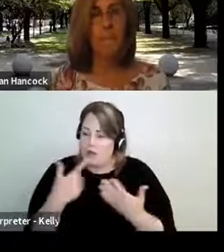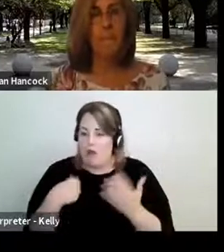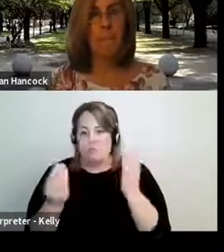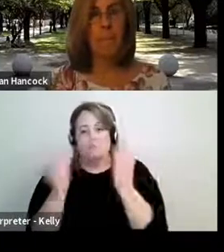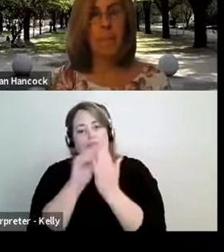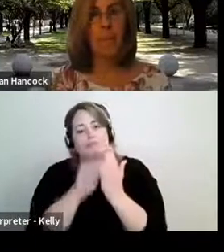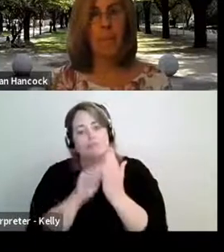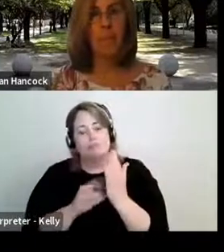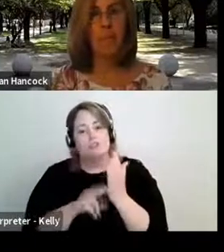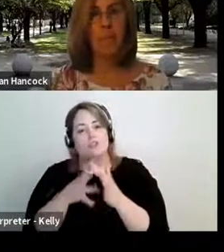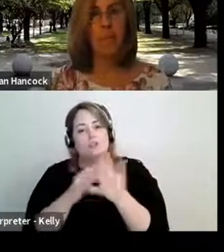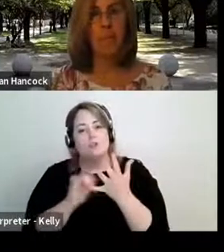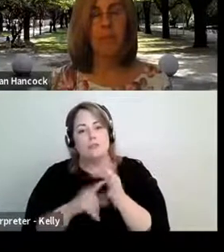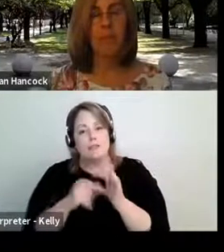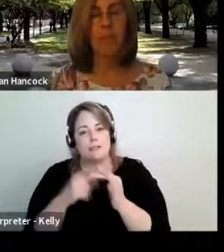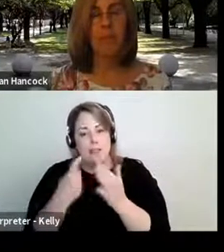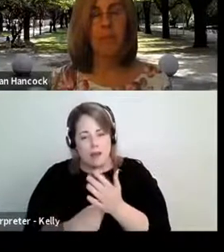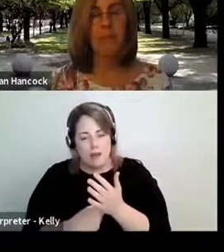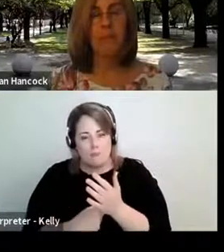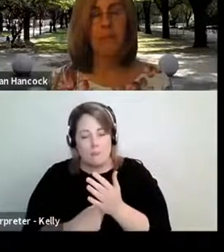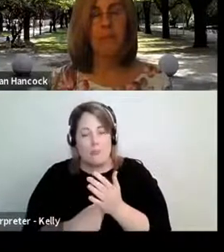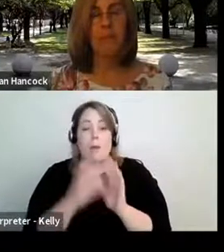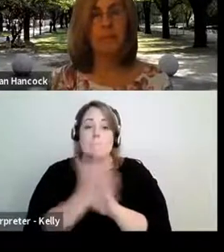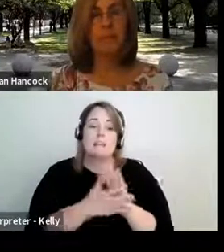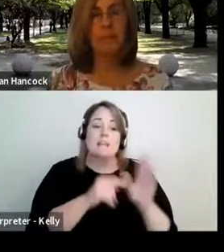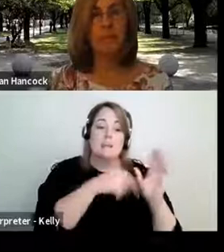for going through prior to their mentee/mentor sessions